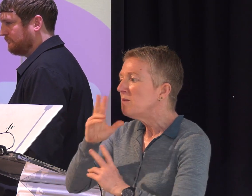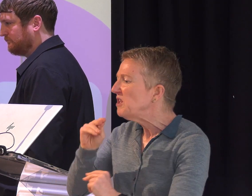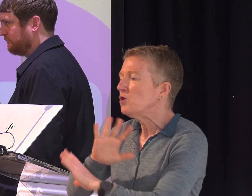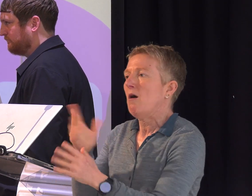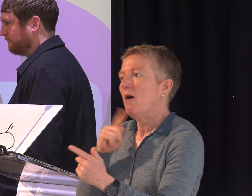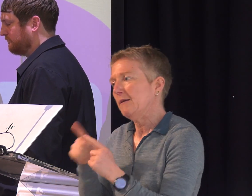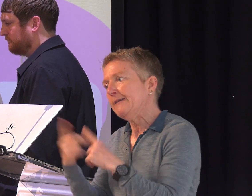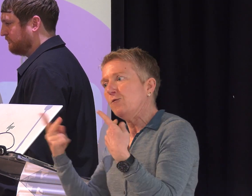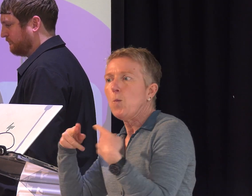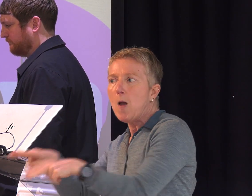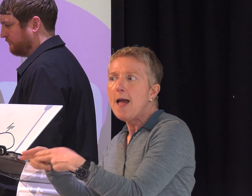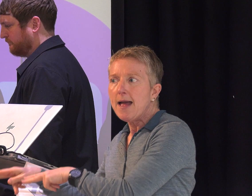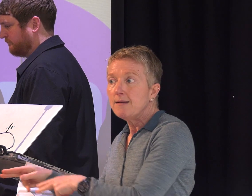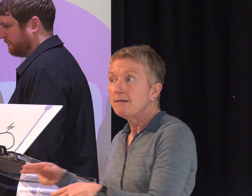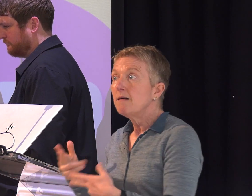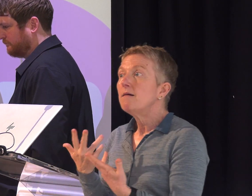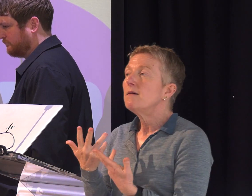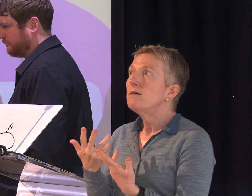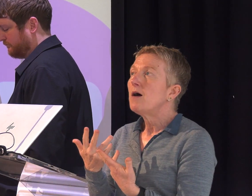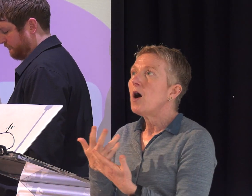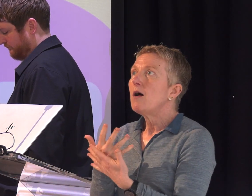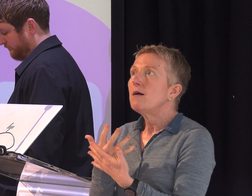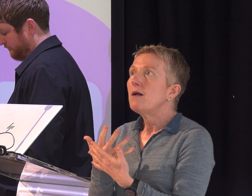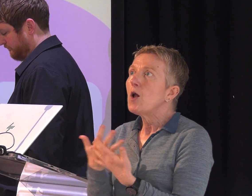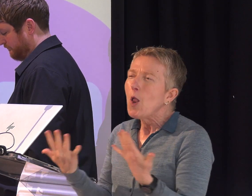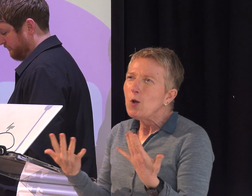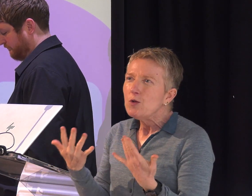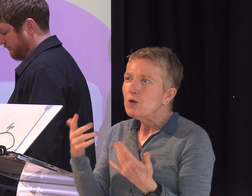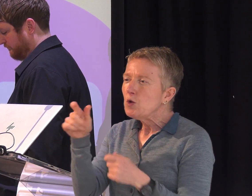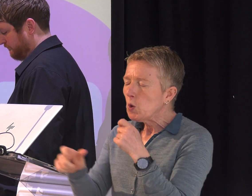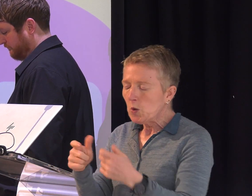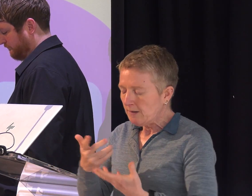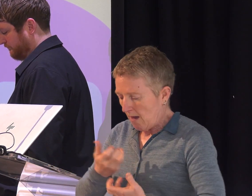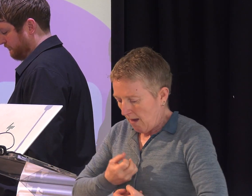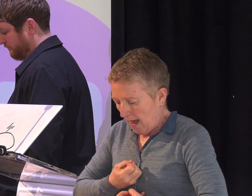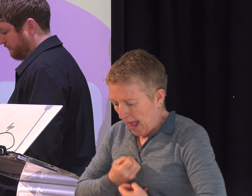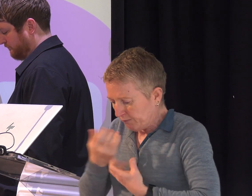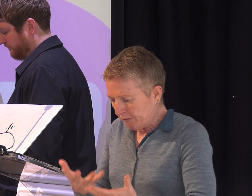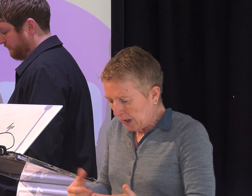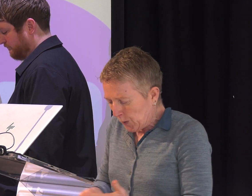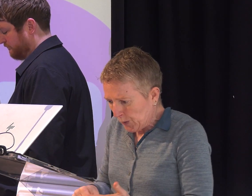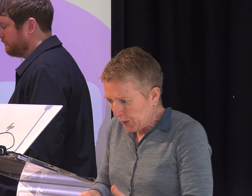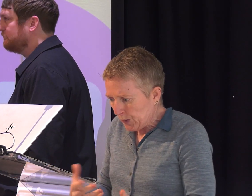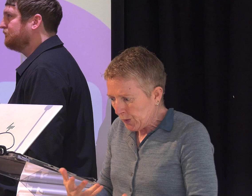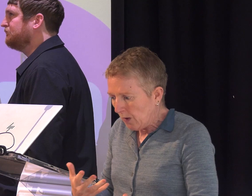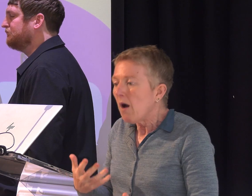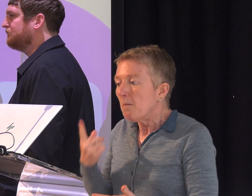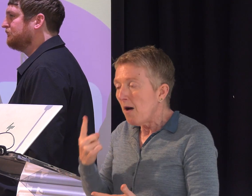struggle to, many people's struggle to express themselves. Art can make pupils communication